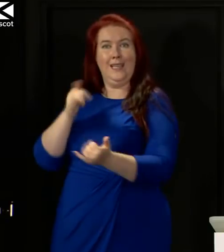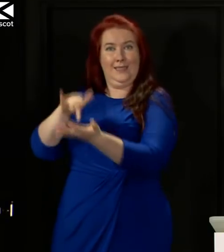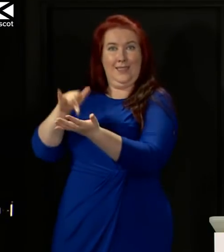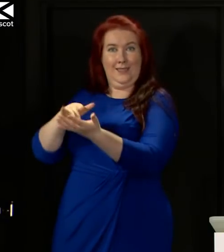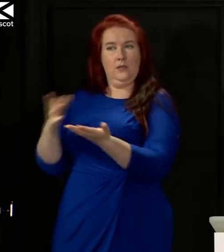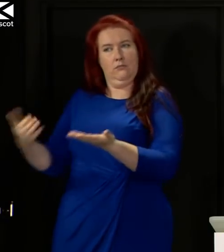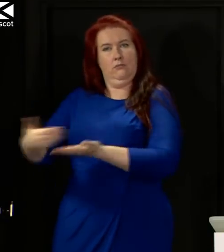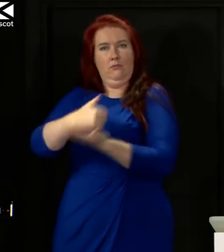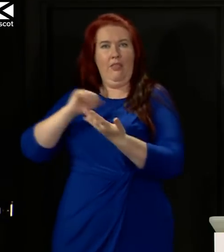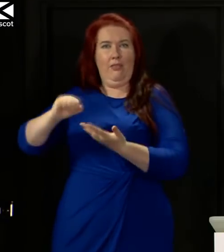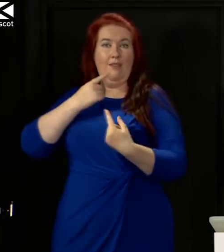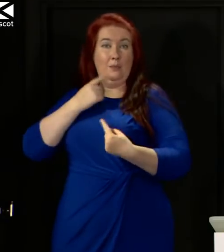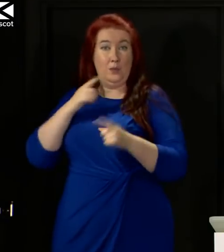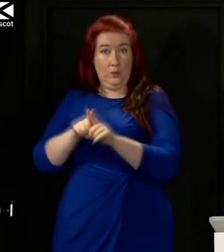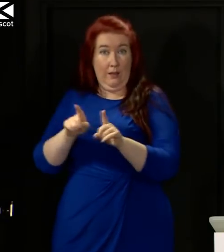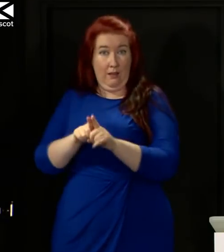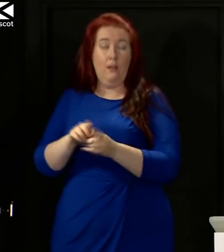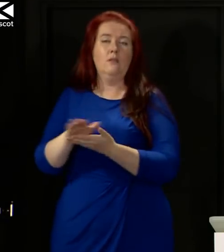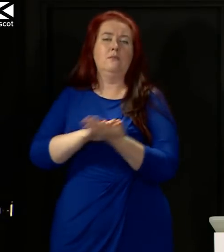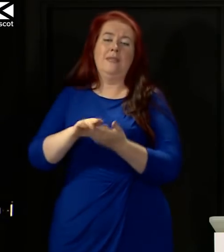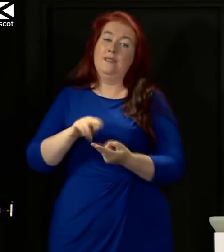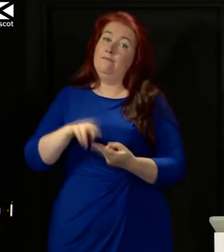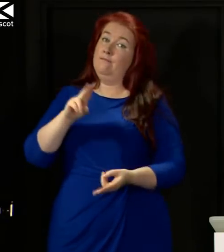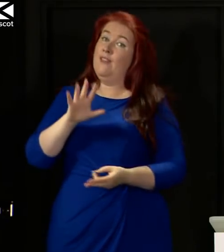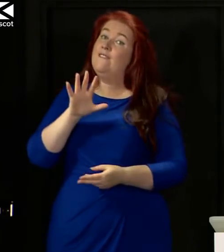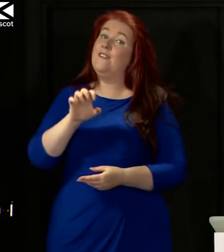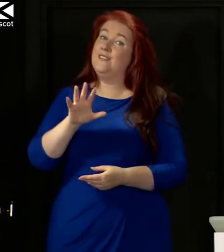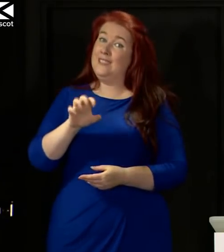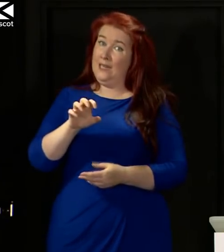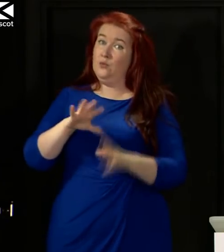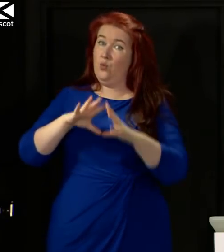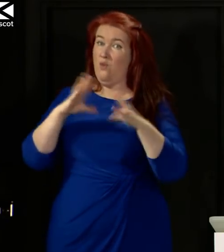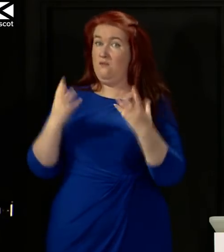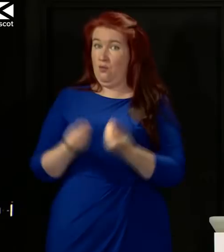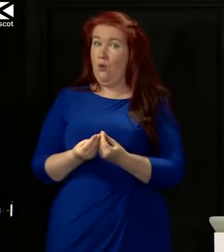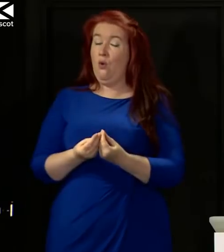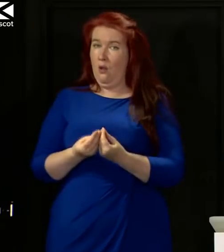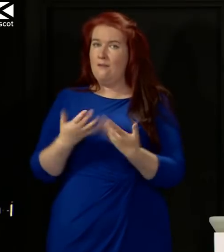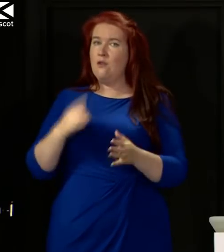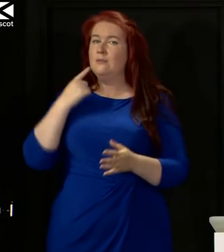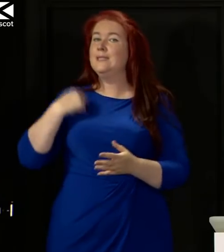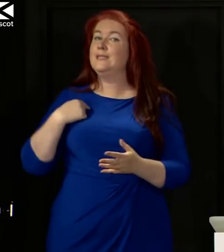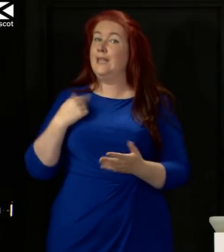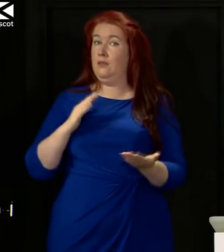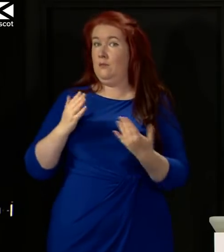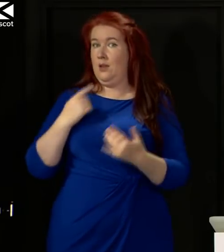That is an increase of 15 overall from the figures yesterday.